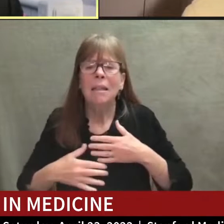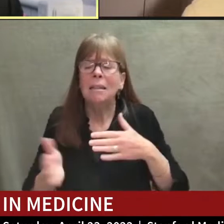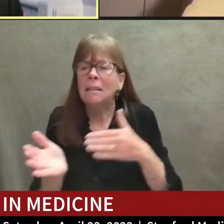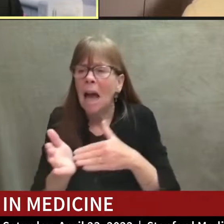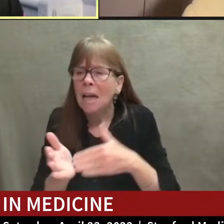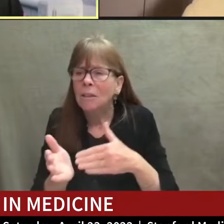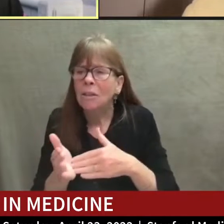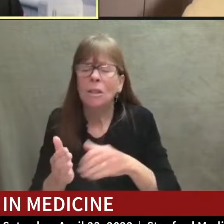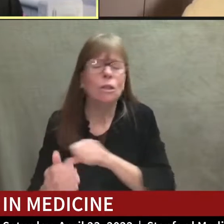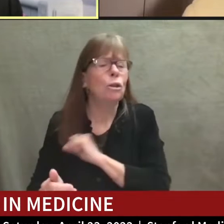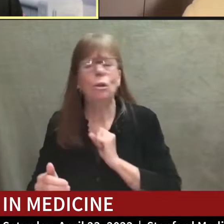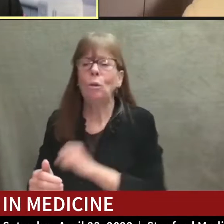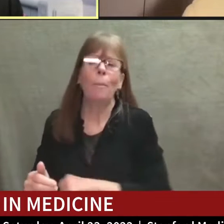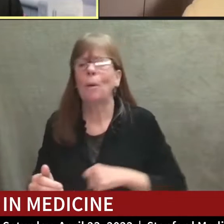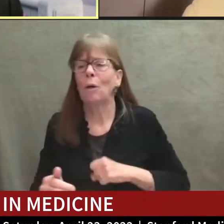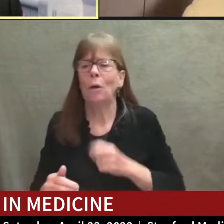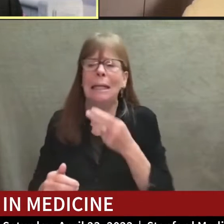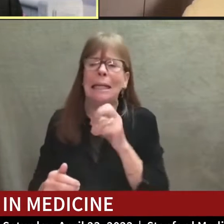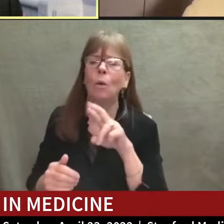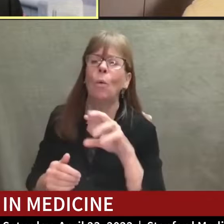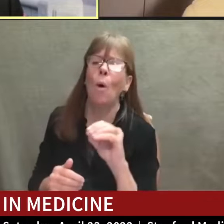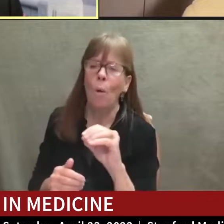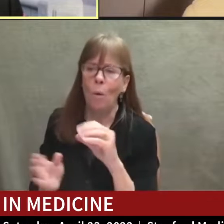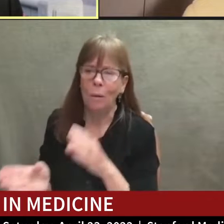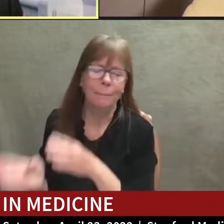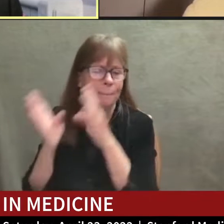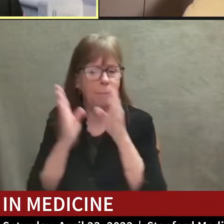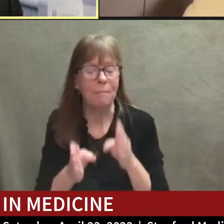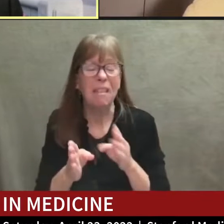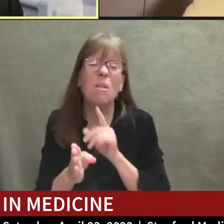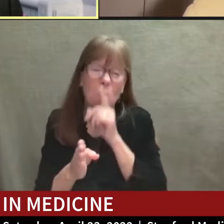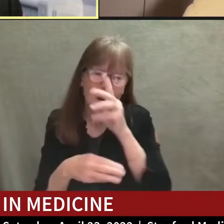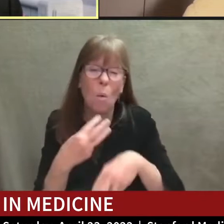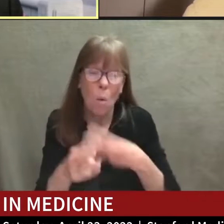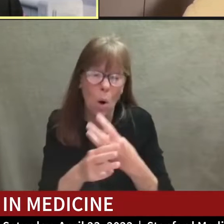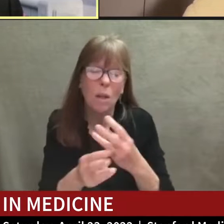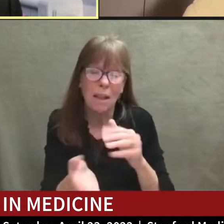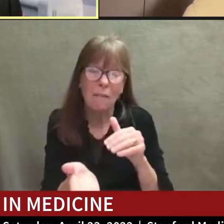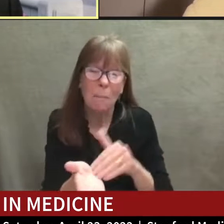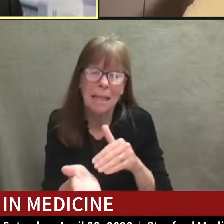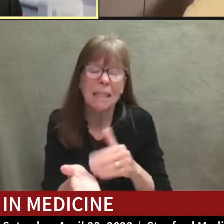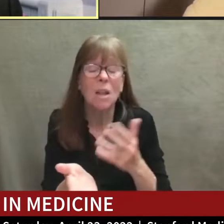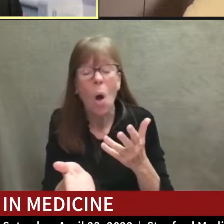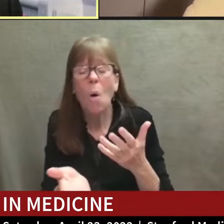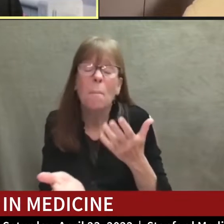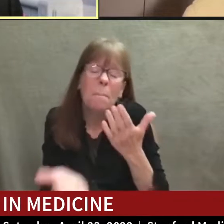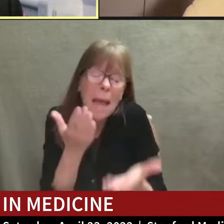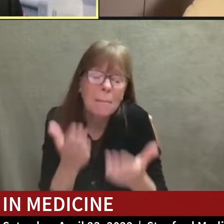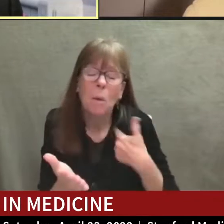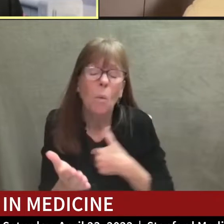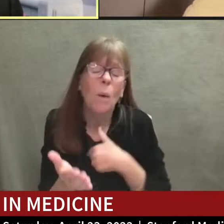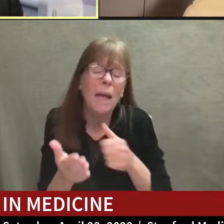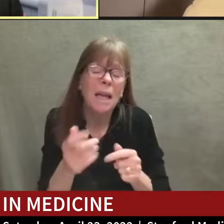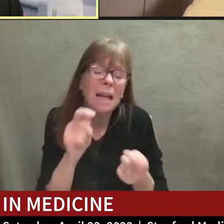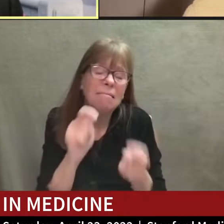the real world of medicine, where oh you may be able to get accommodated in school or residency,